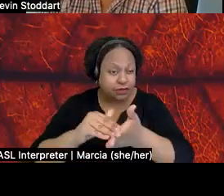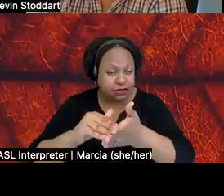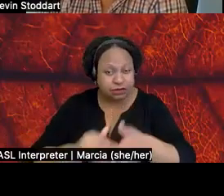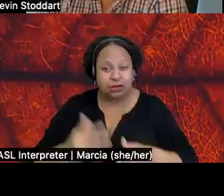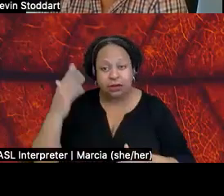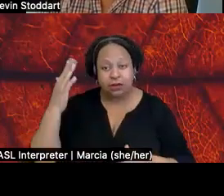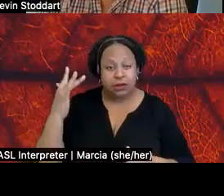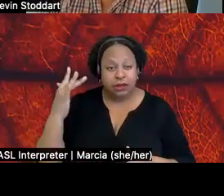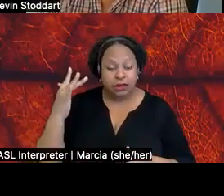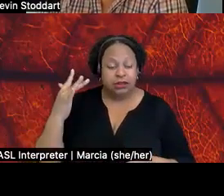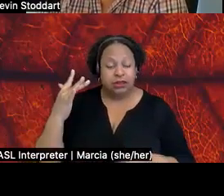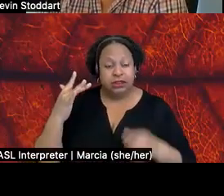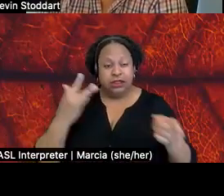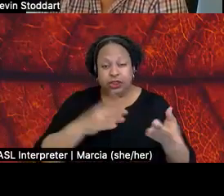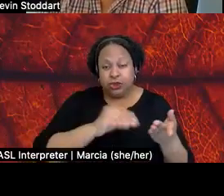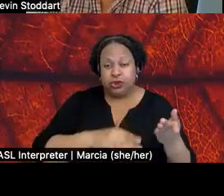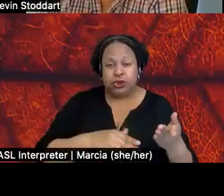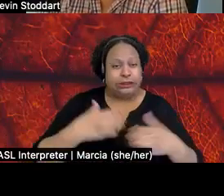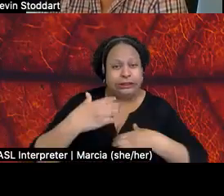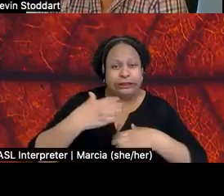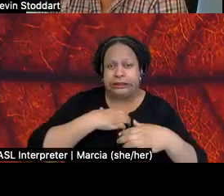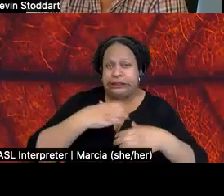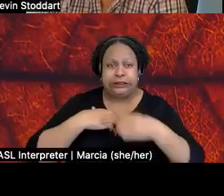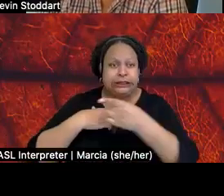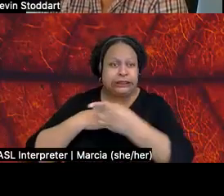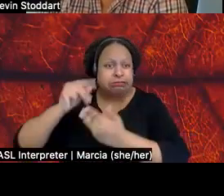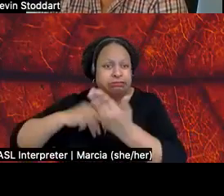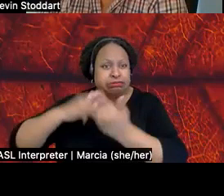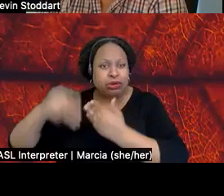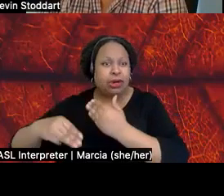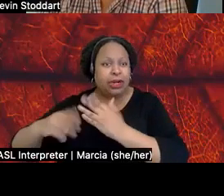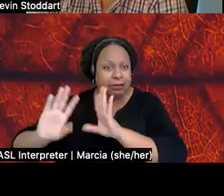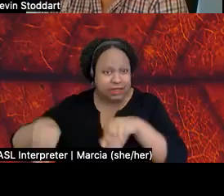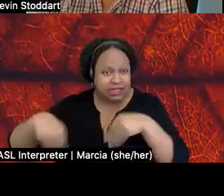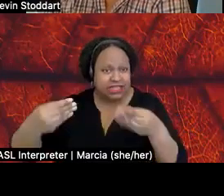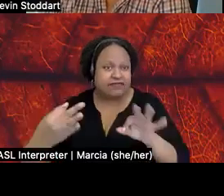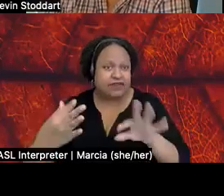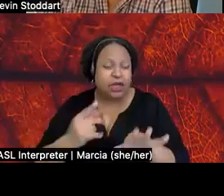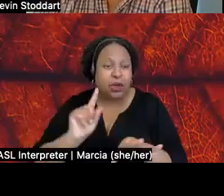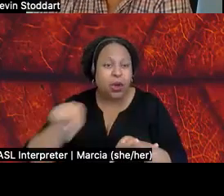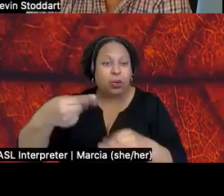feedback mainly when the student is at risk of failing the placement.